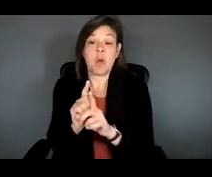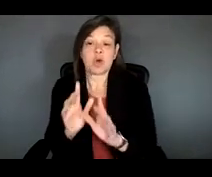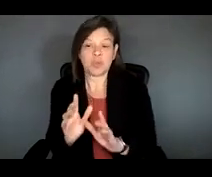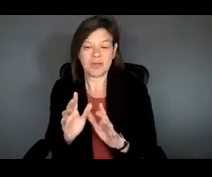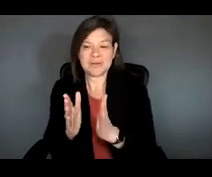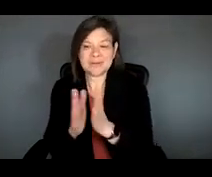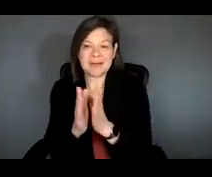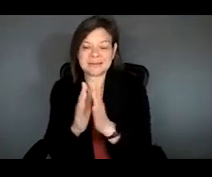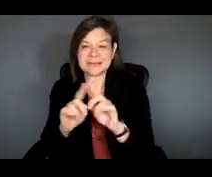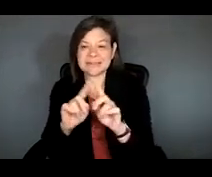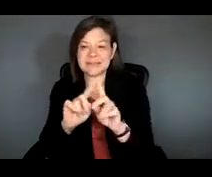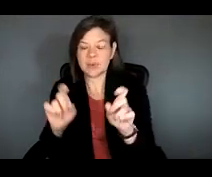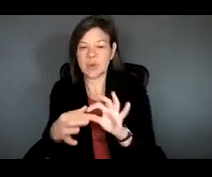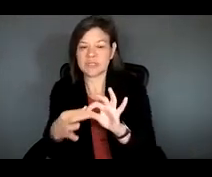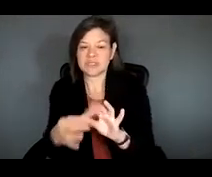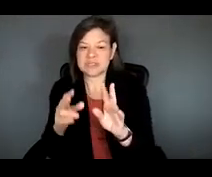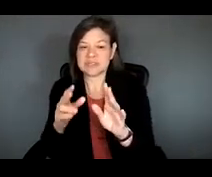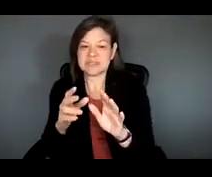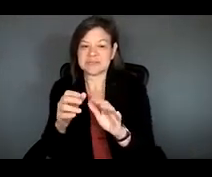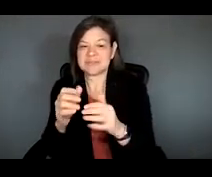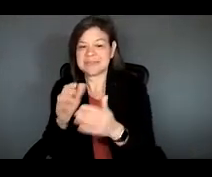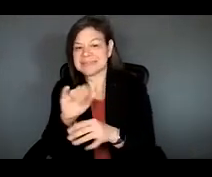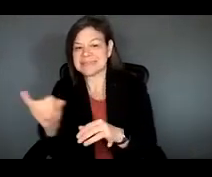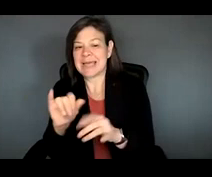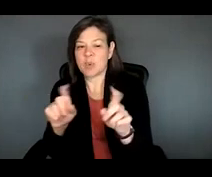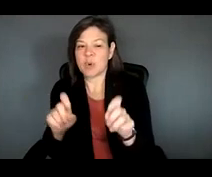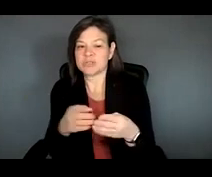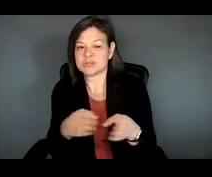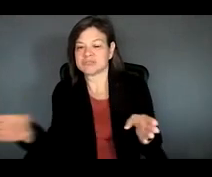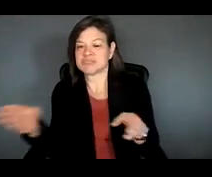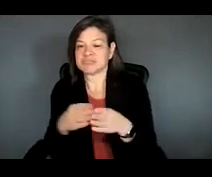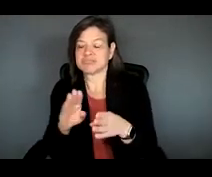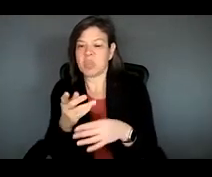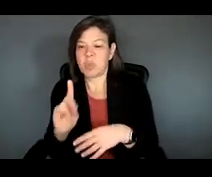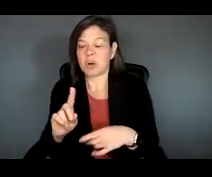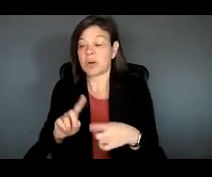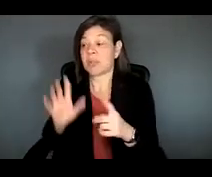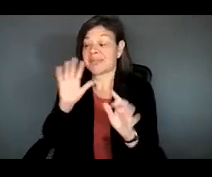of each. The same question across the board. But the takeaway